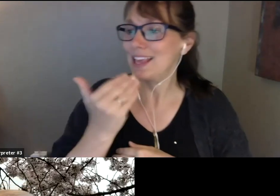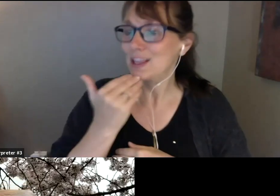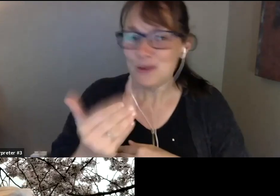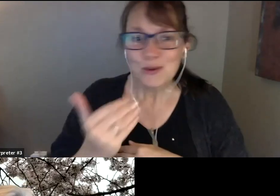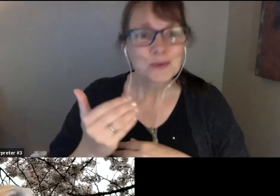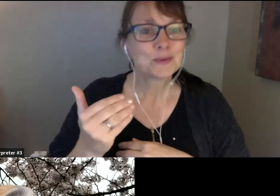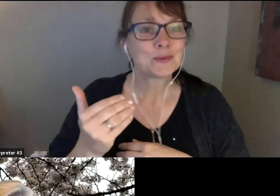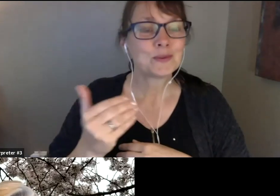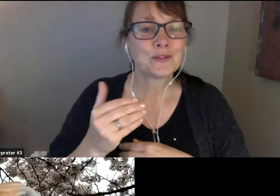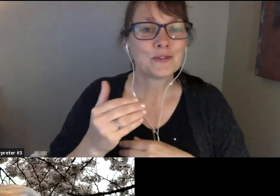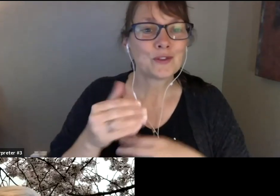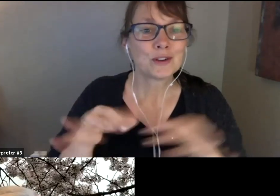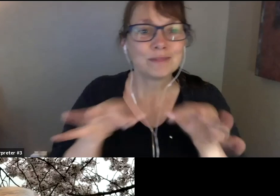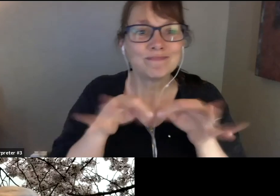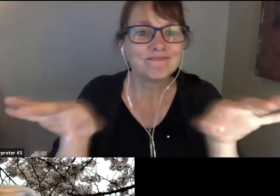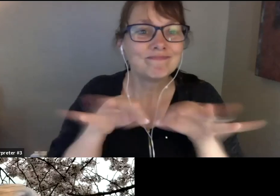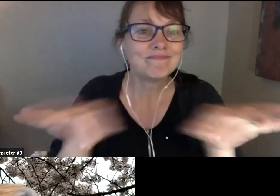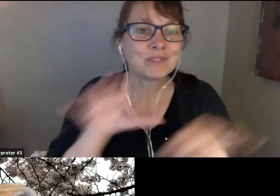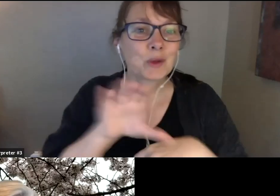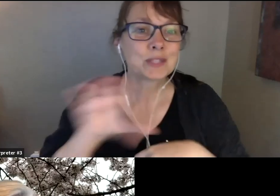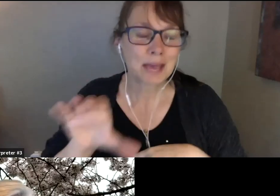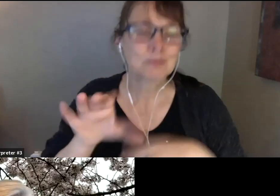caption and interpretive help very much.